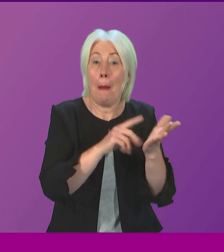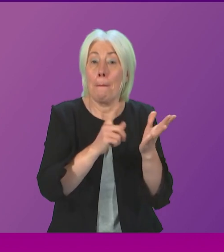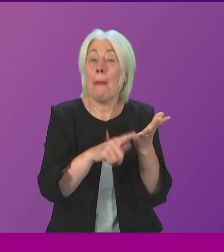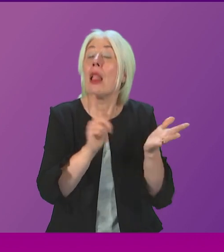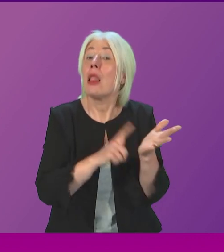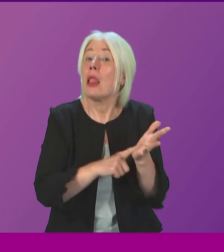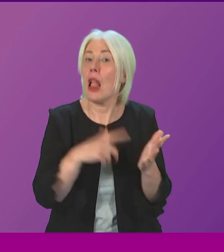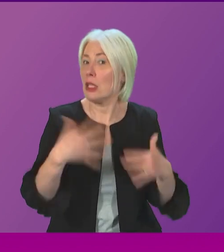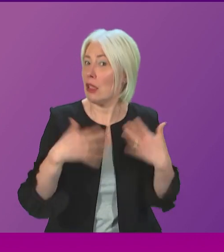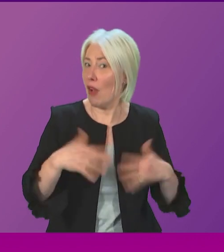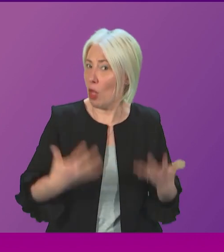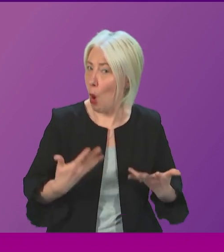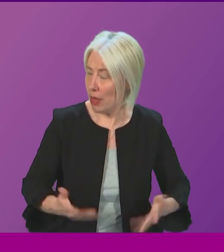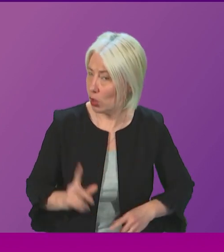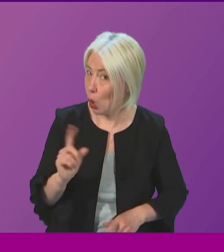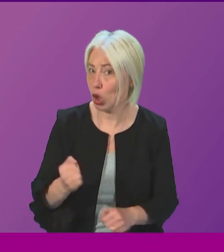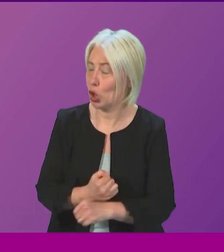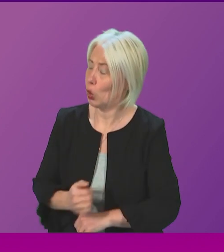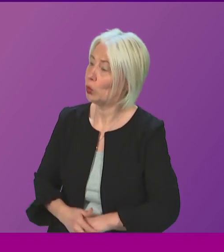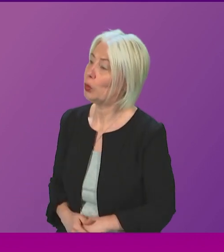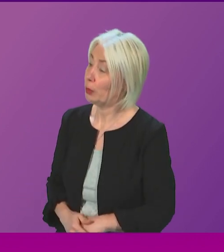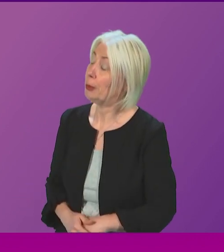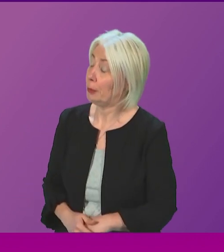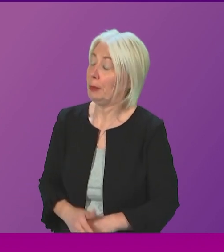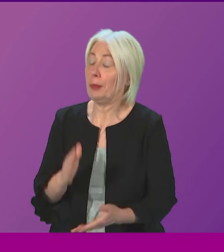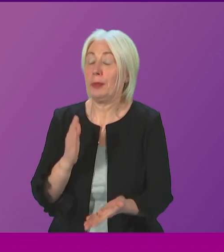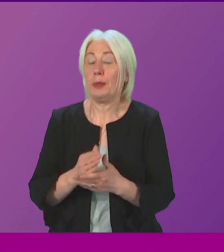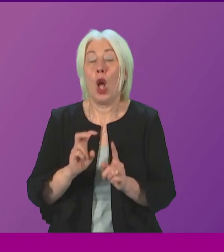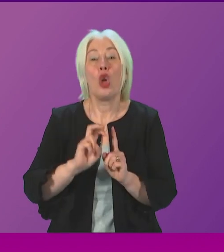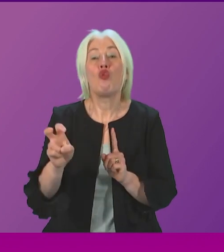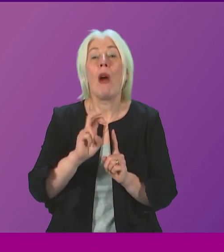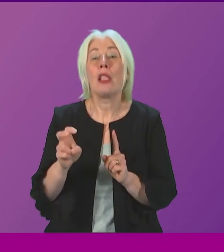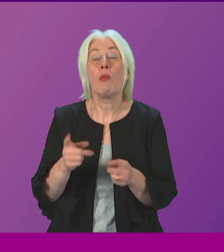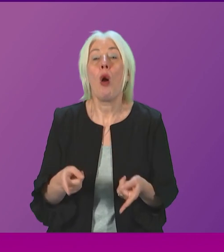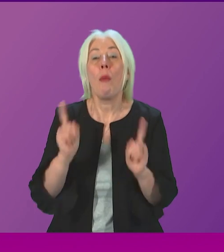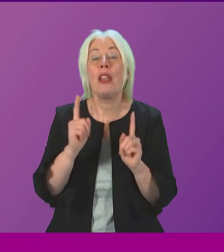suffering? I will ensure that the Minister for Transport communicates with Donald Cameron directly